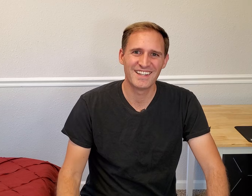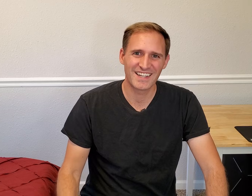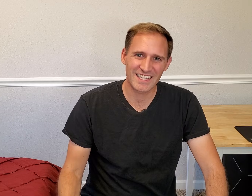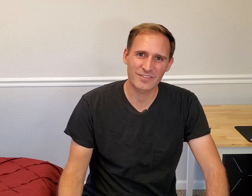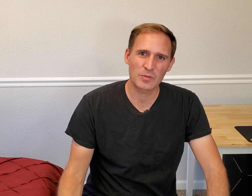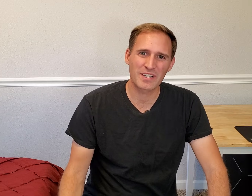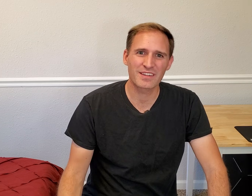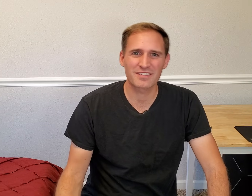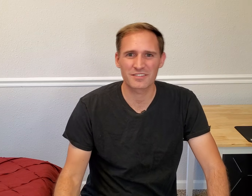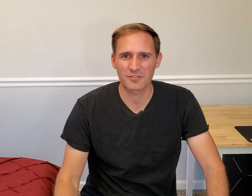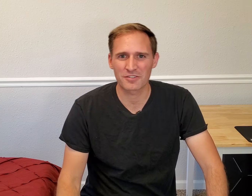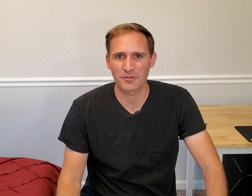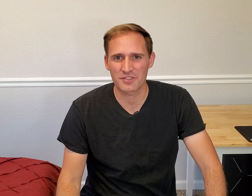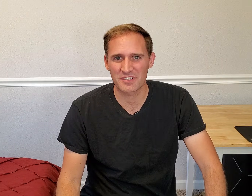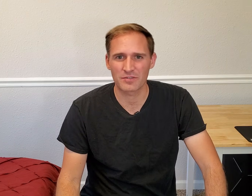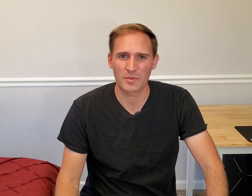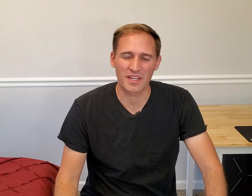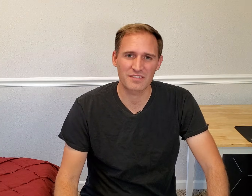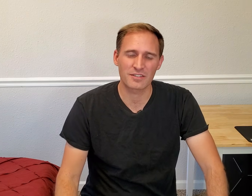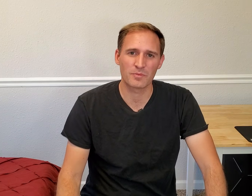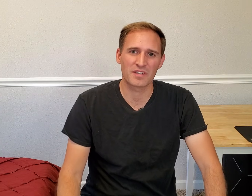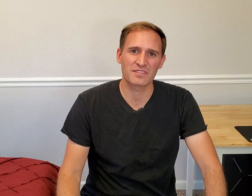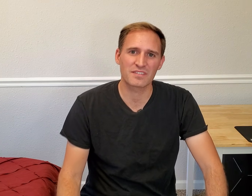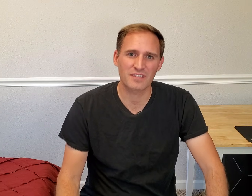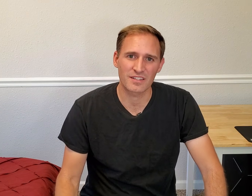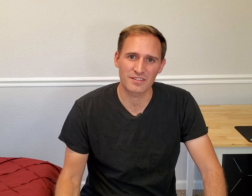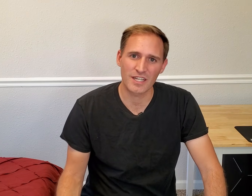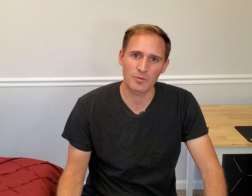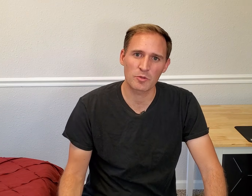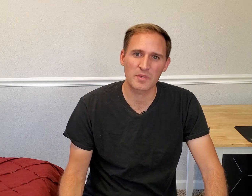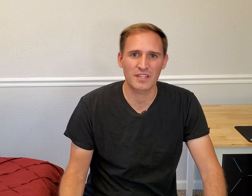Hello everybody! This is Chris Gorges from ASL basics. Today we will be kicking